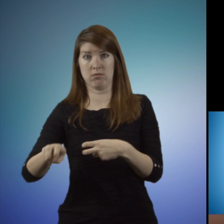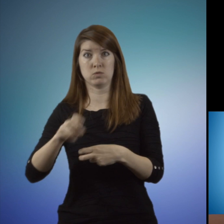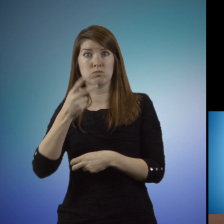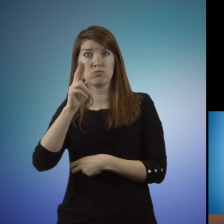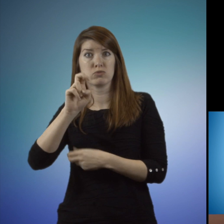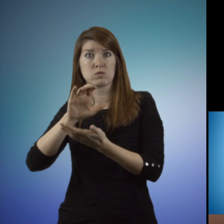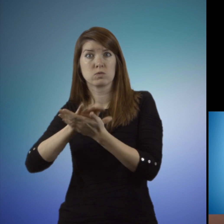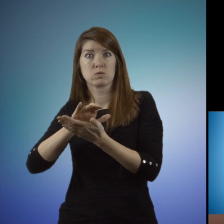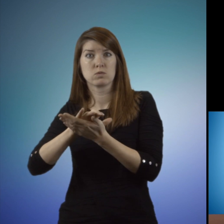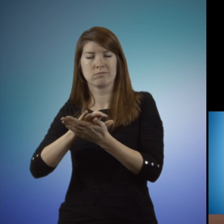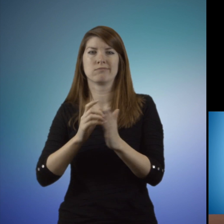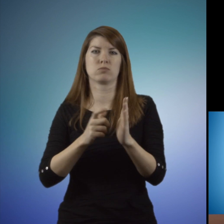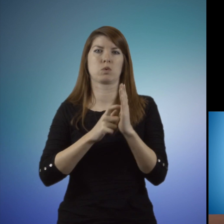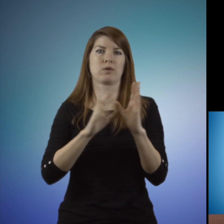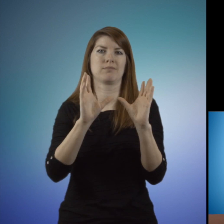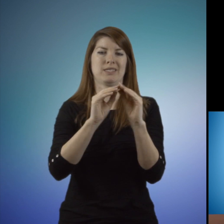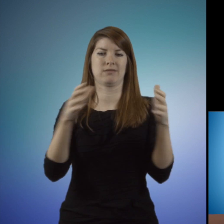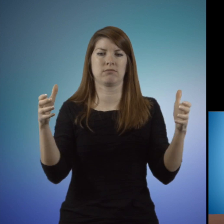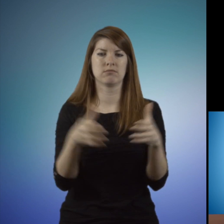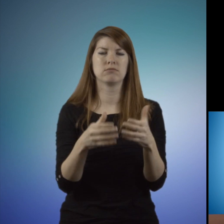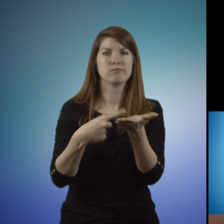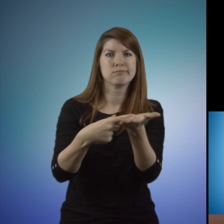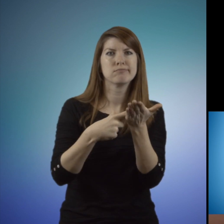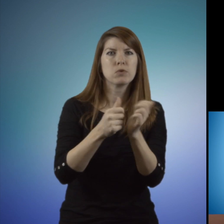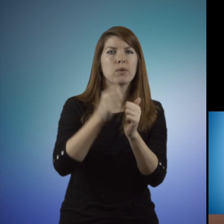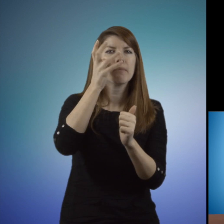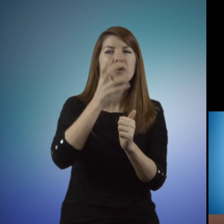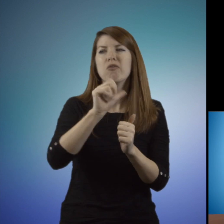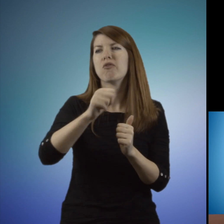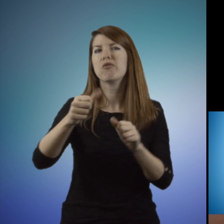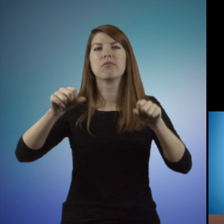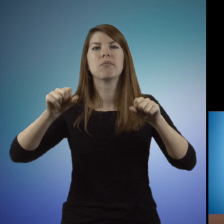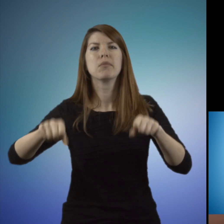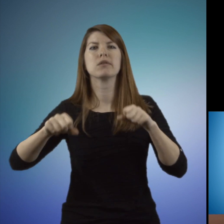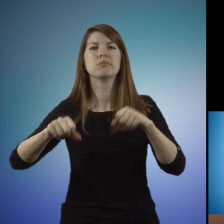that discusses with the parents, other appropriate services that would be available for the child.